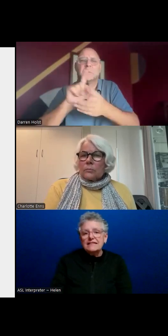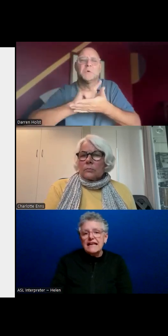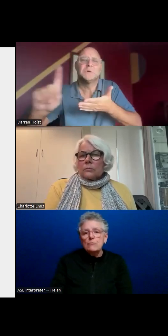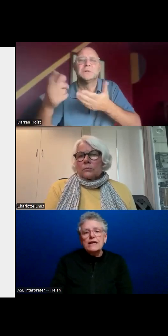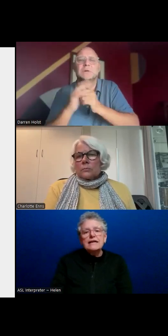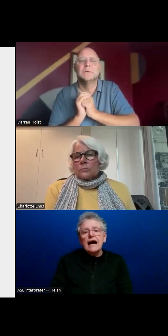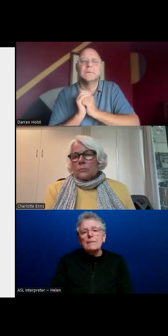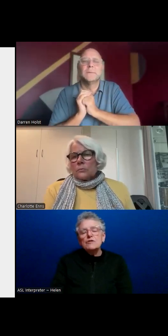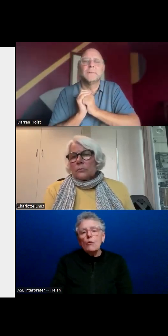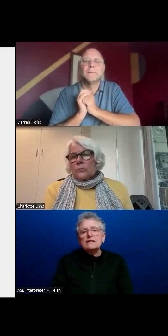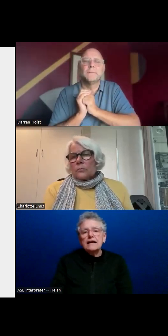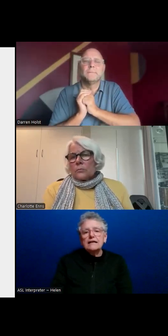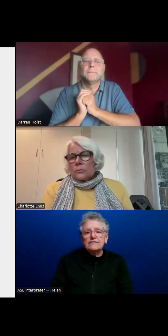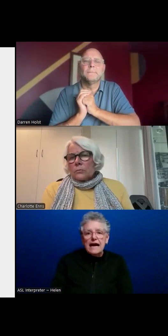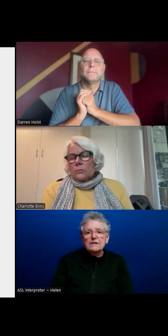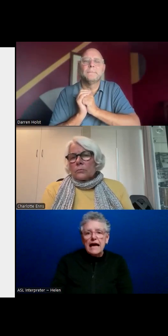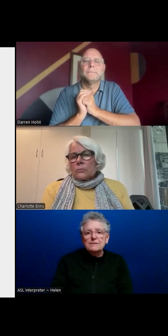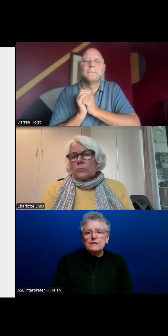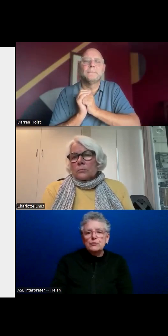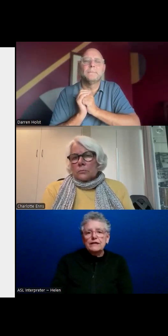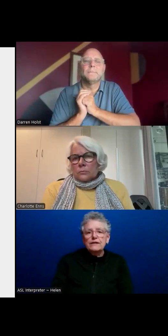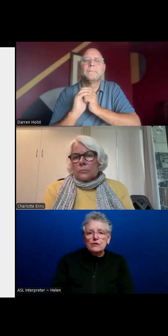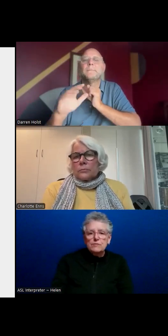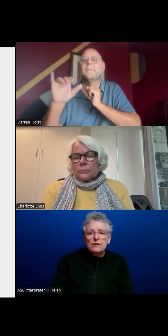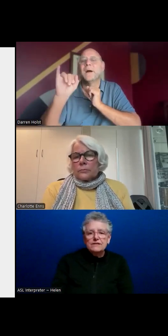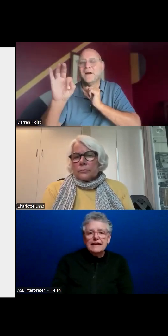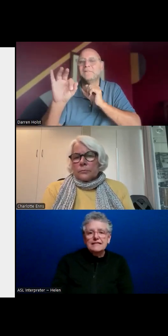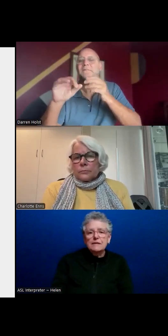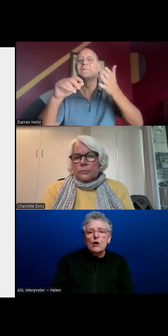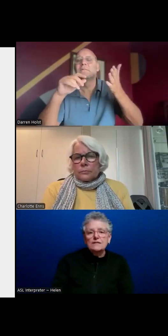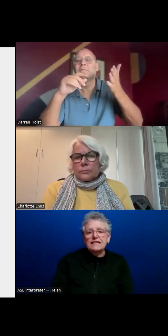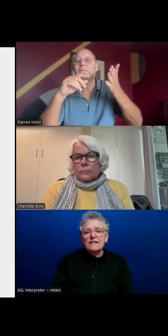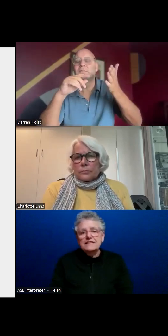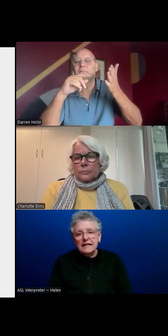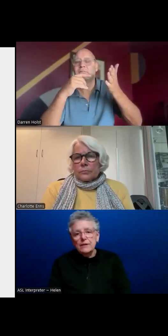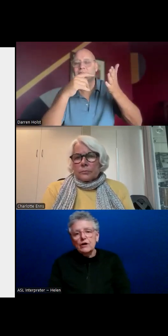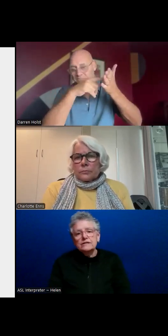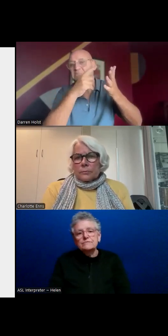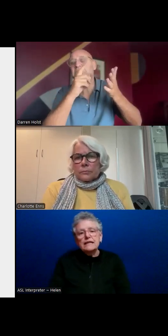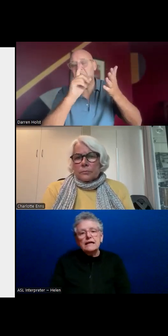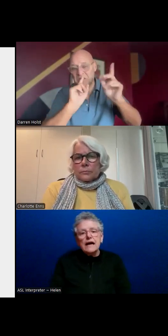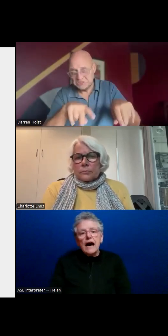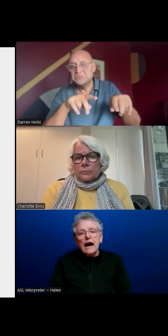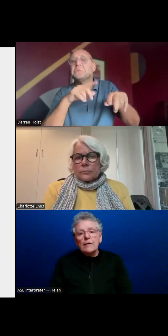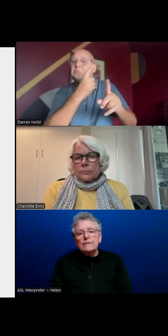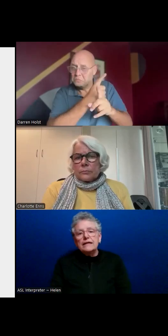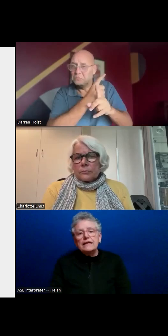maybe that same week. You don't want a lot of time to lapse between the first part of the test and then pausing and then the second part.